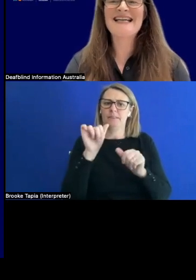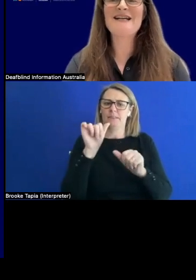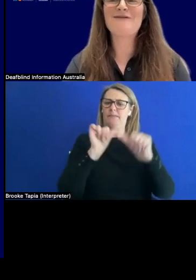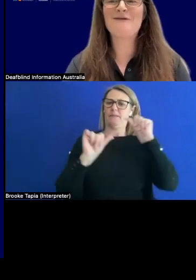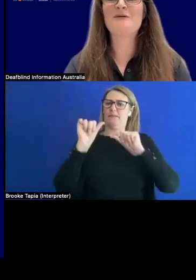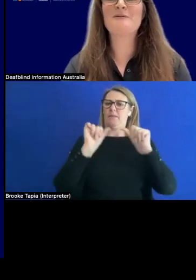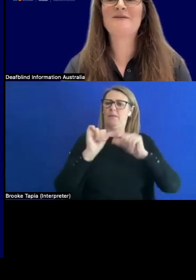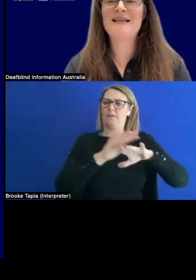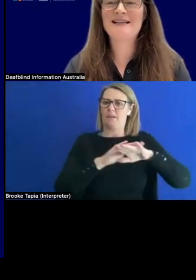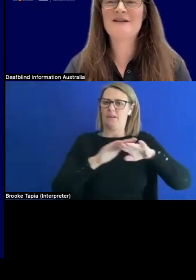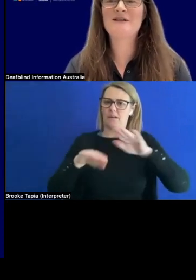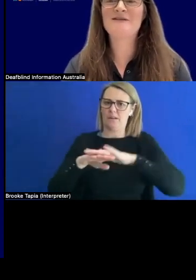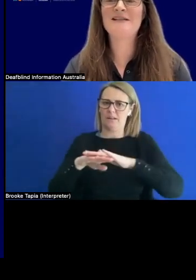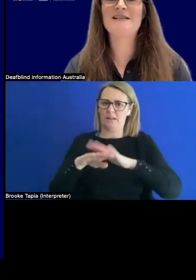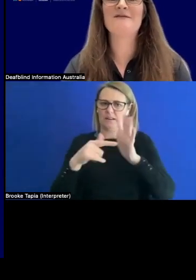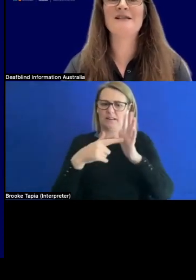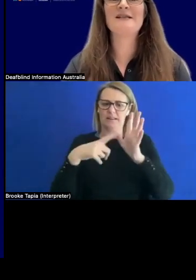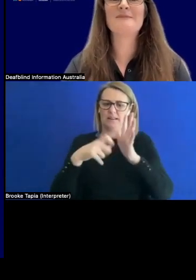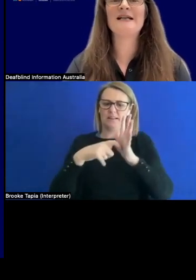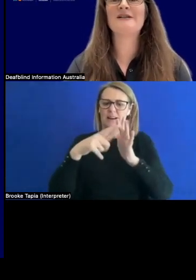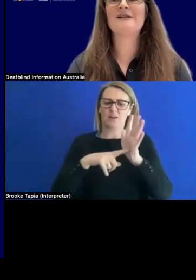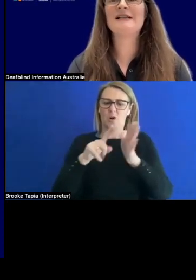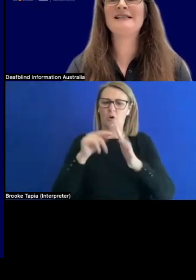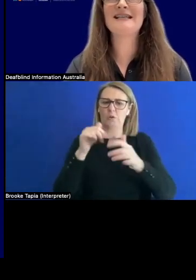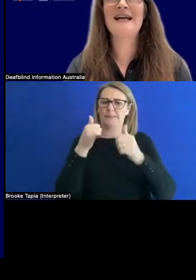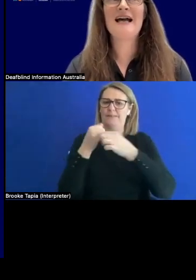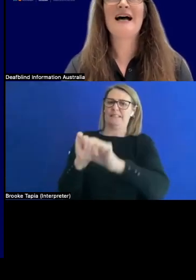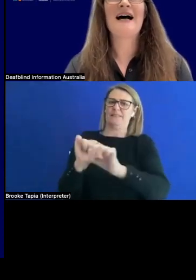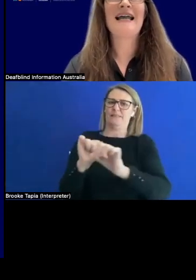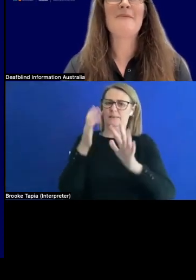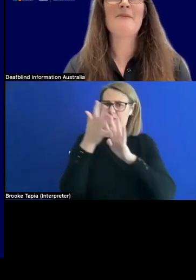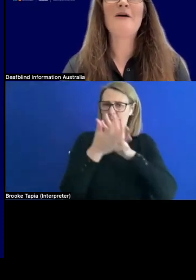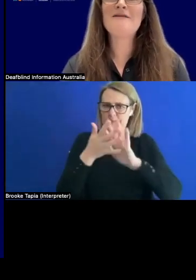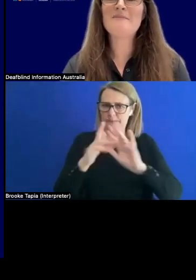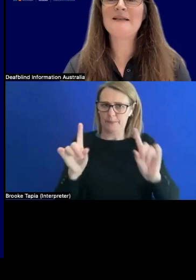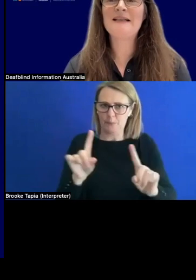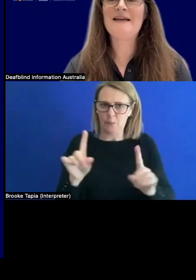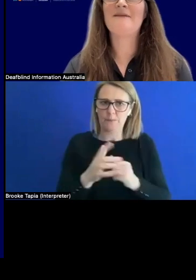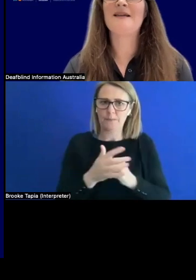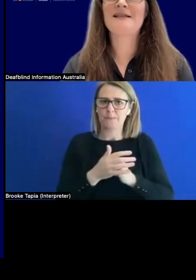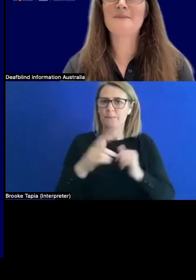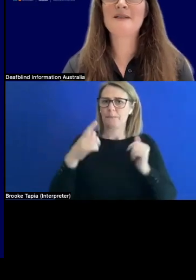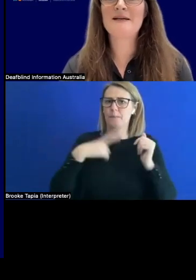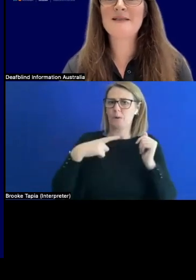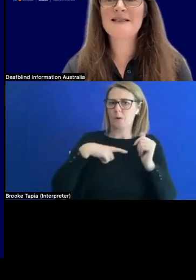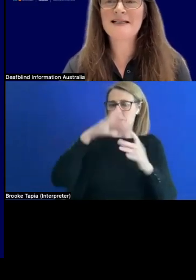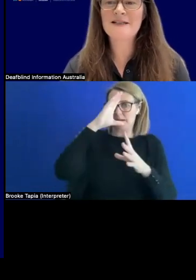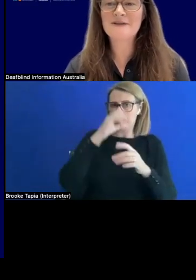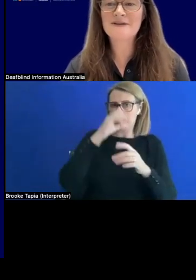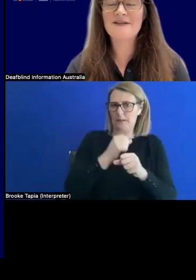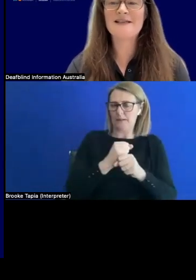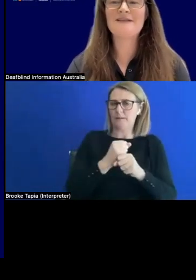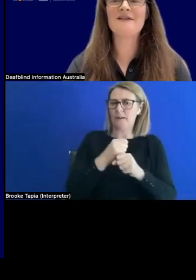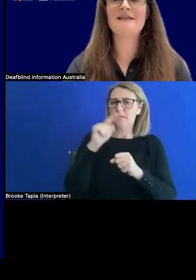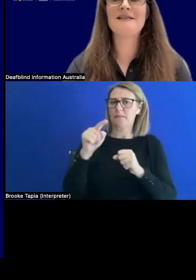say “a form of tactile defensiveness” because I am of the belief that sometimes tactile defensiveness